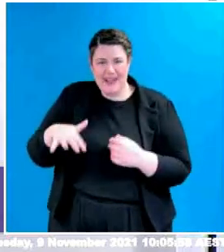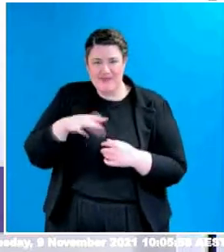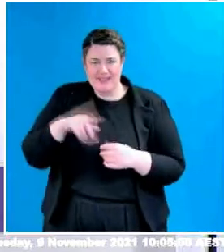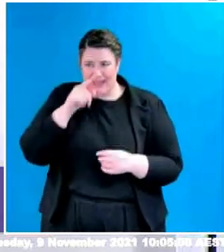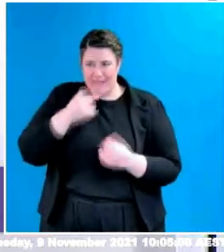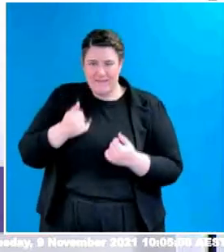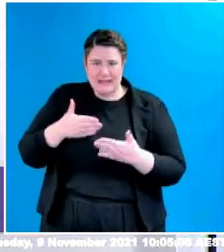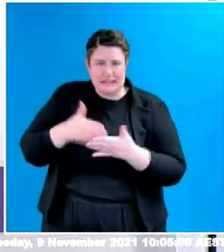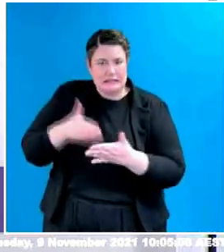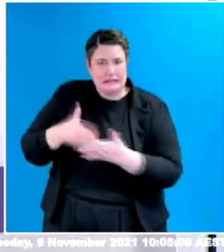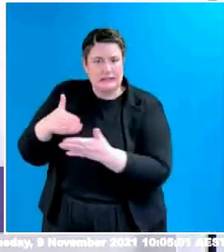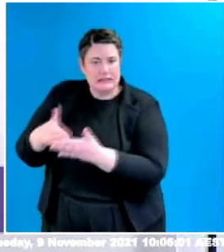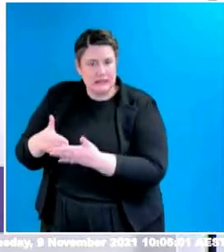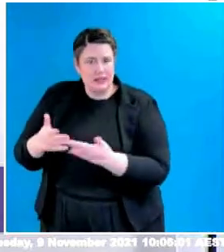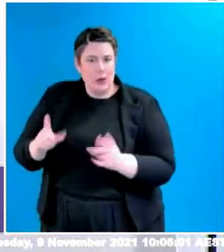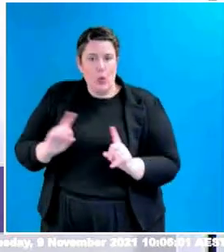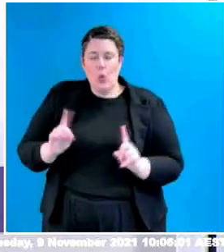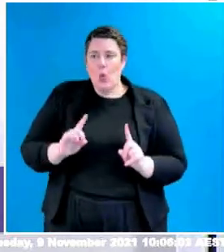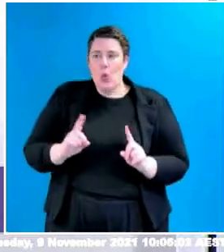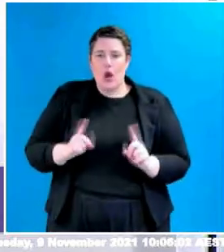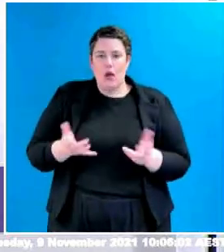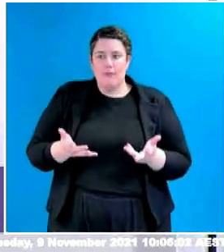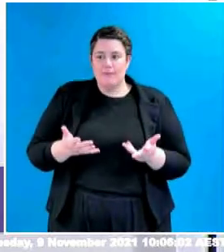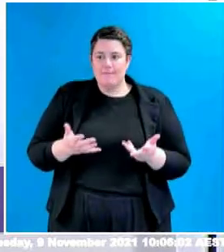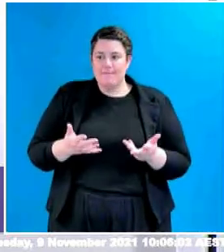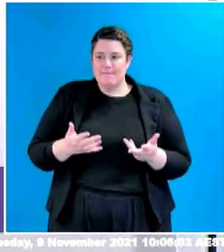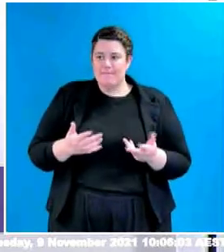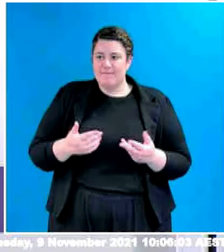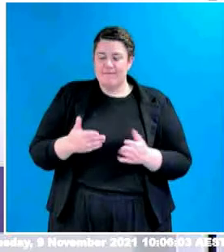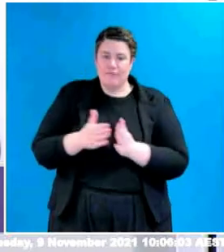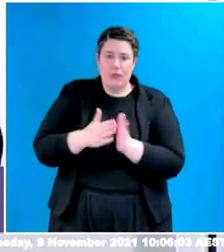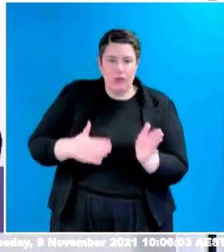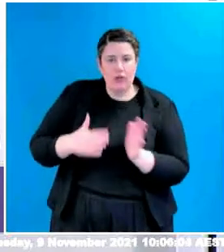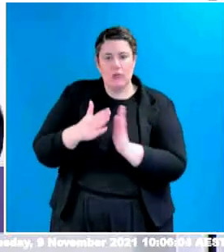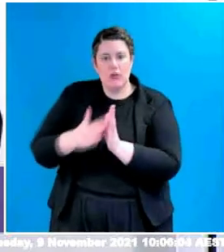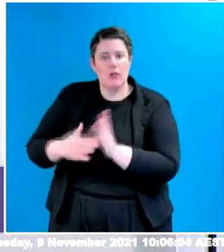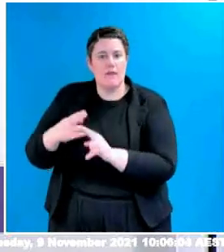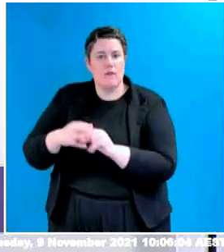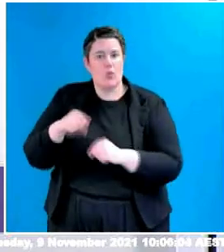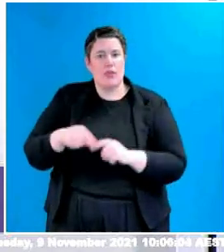challenges or impediments in this model.